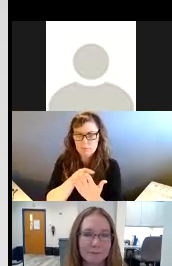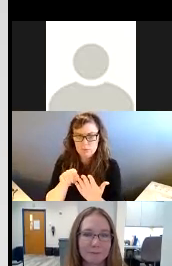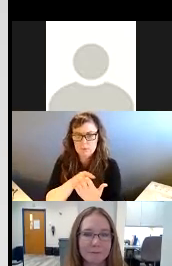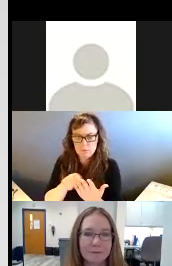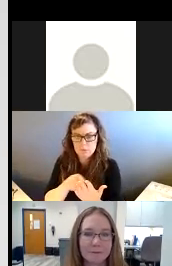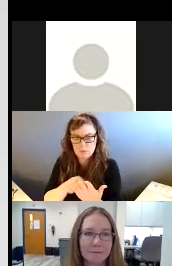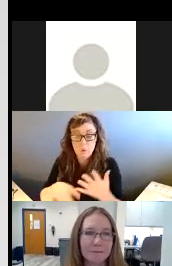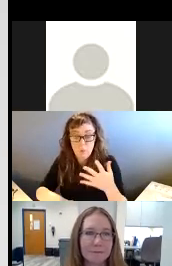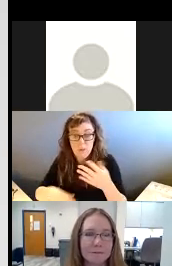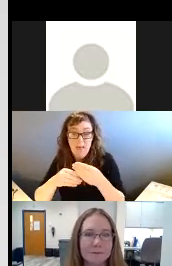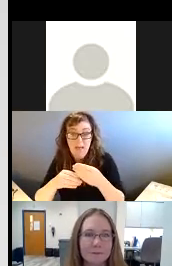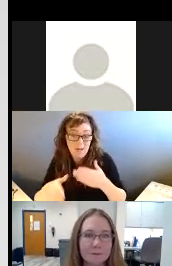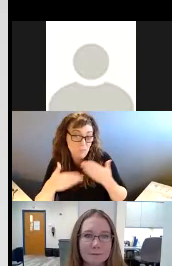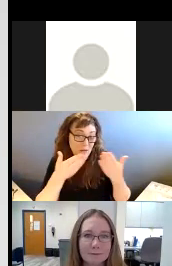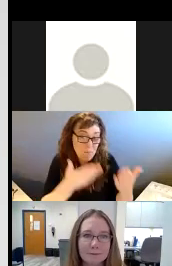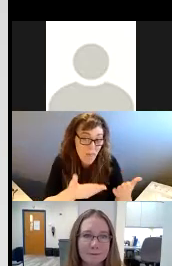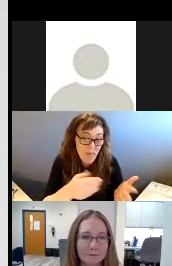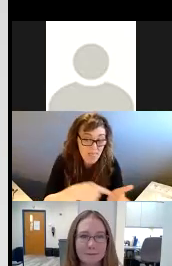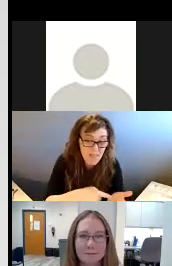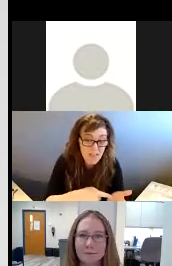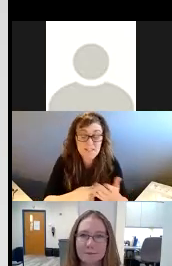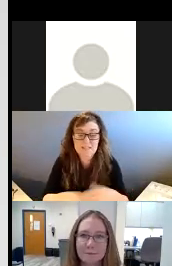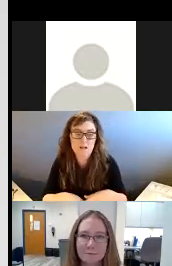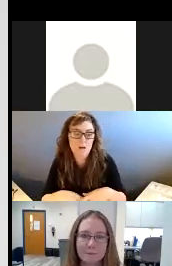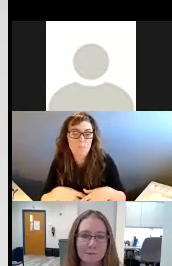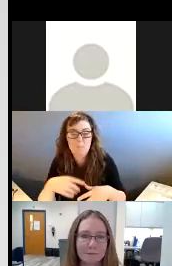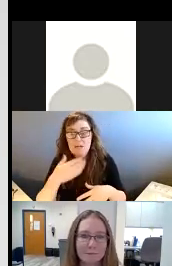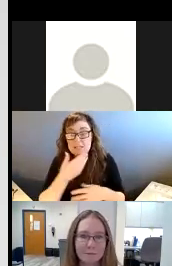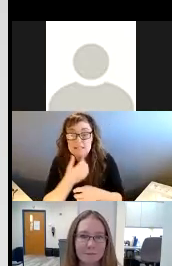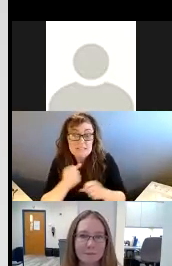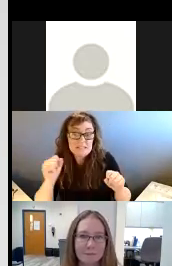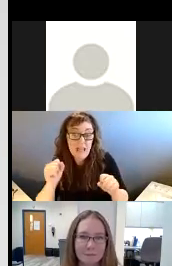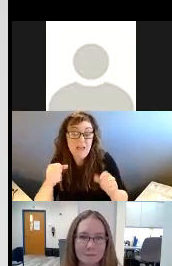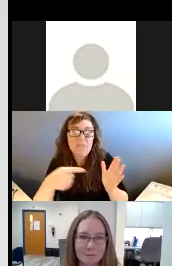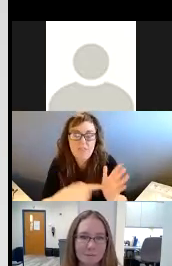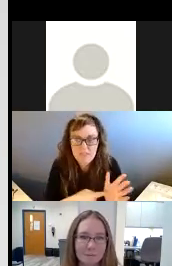TO MAKE SURE IT'S A SAFE ENVIRONMENT AND ACCESSIBLE ENVIRONMENT.